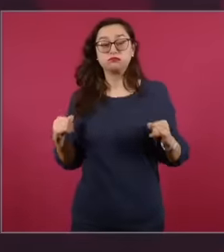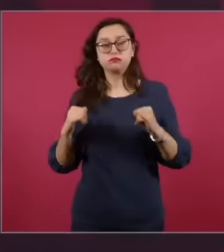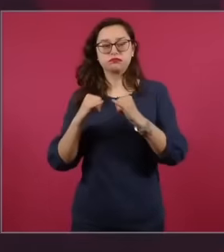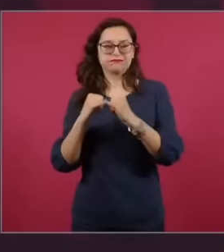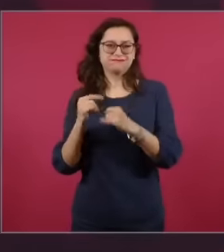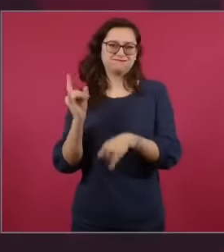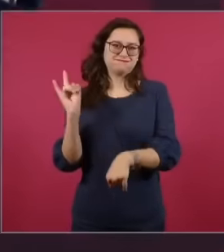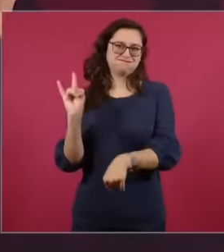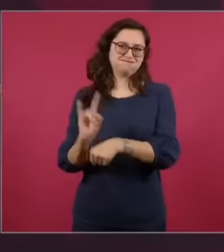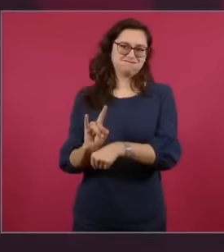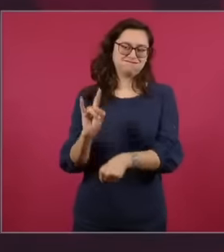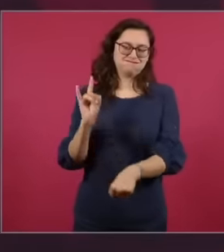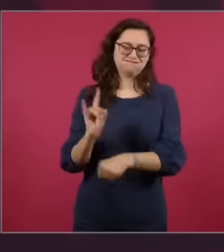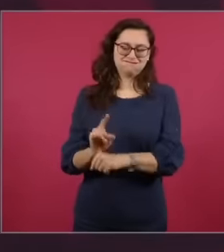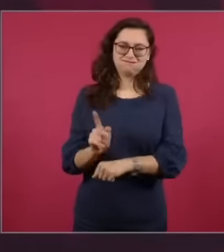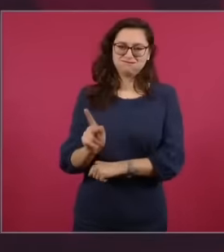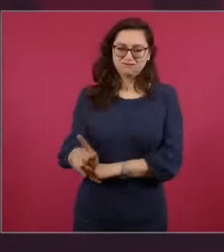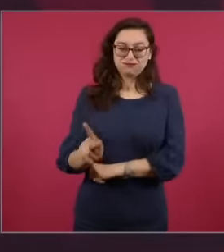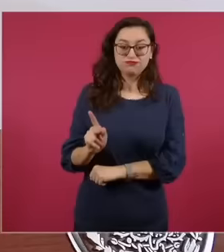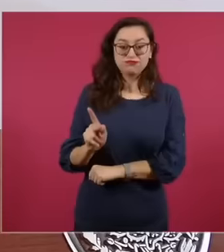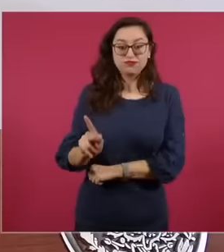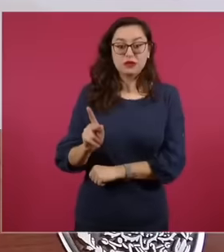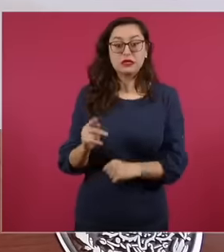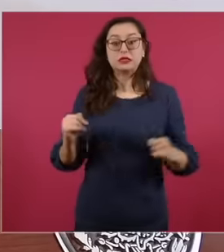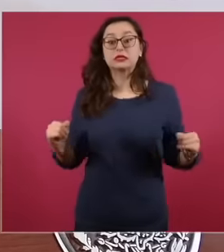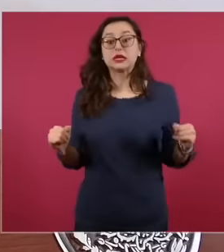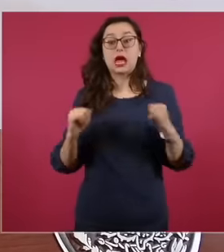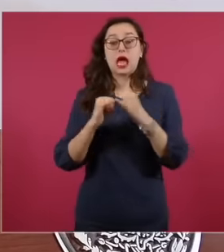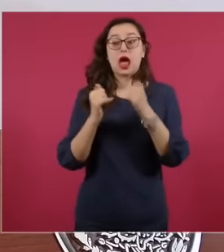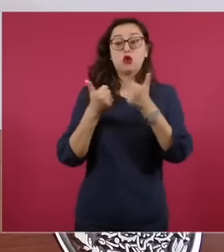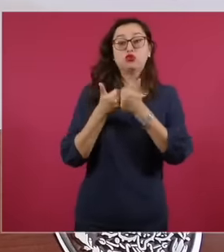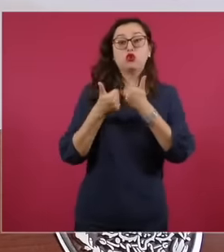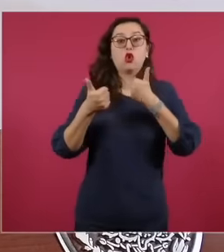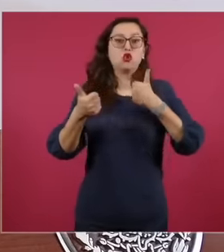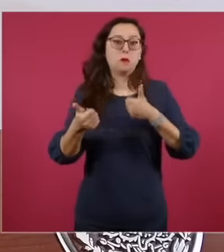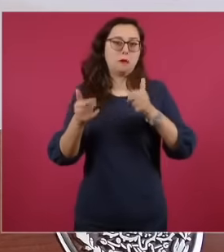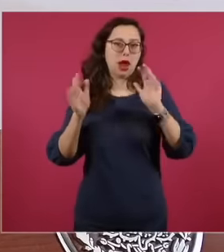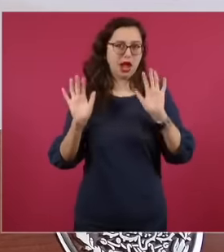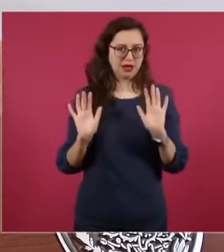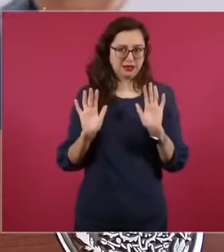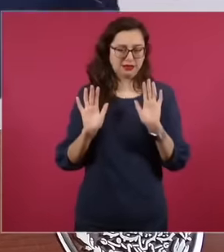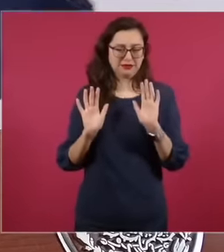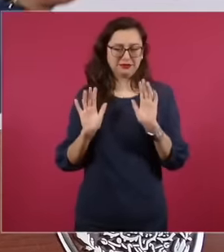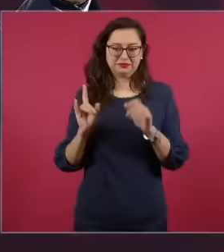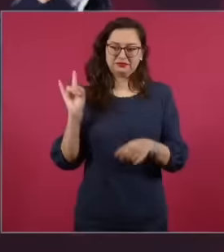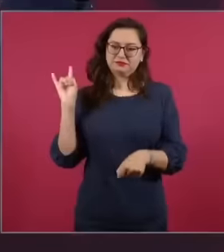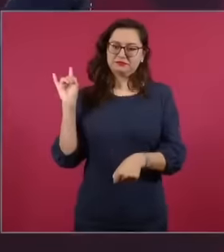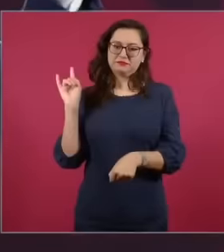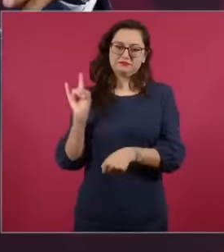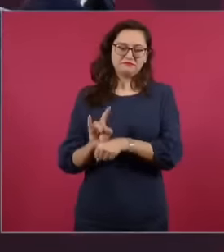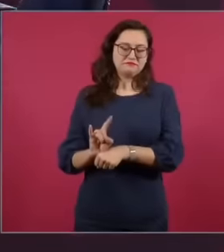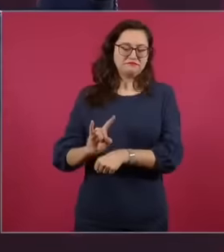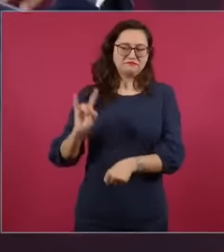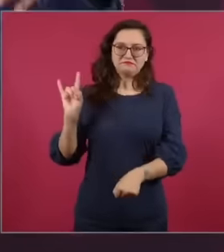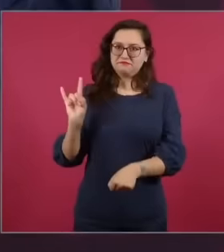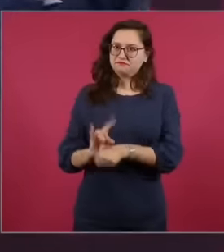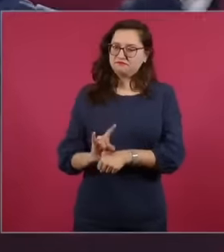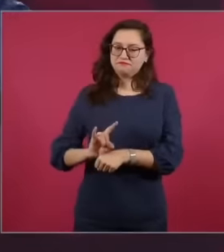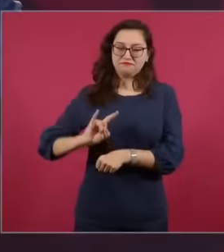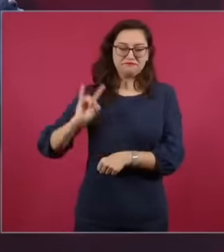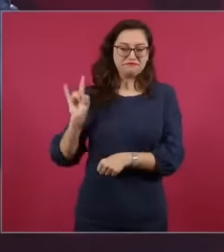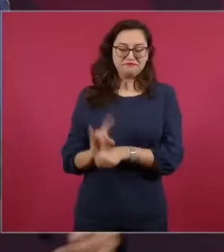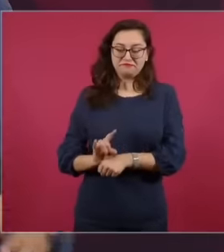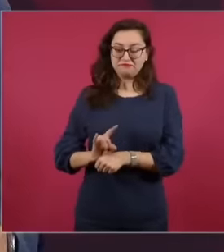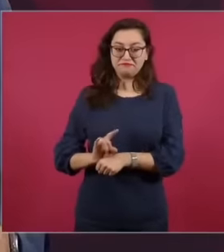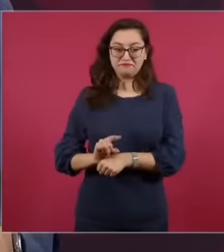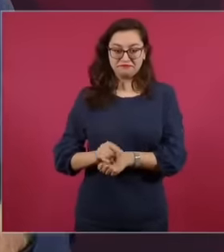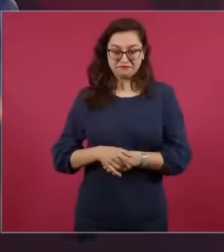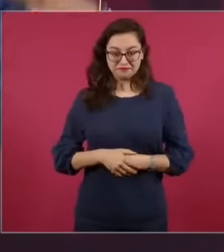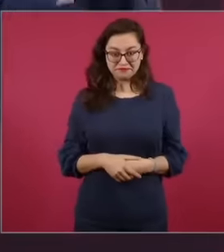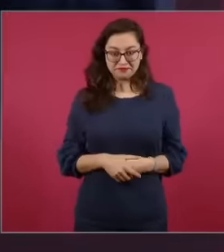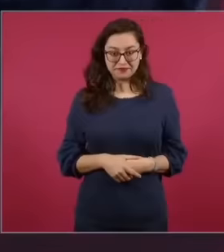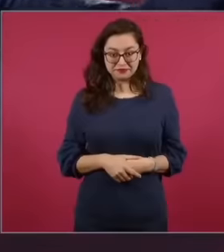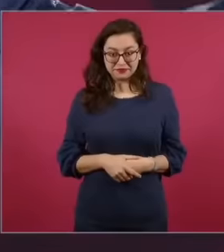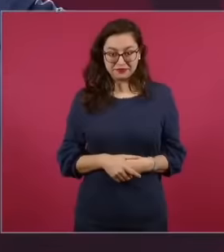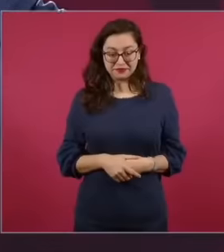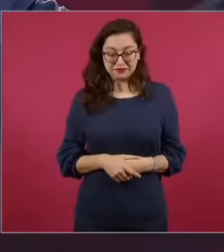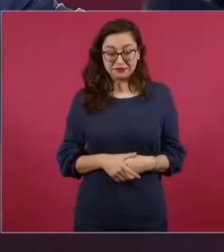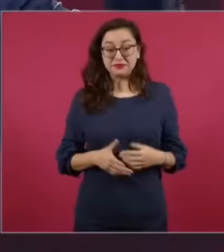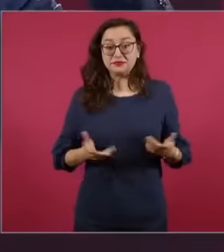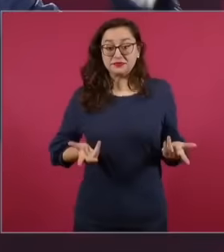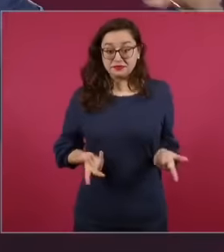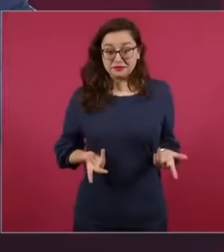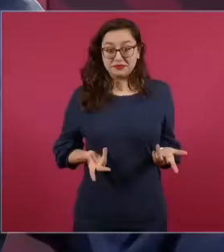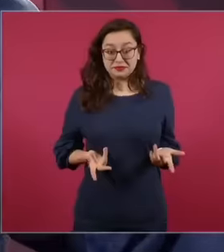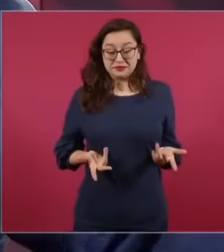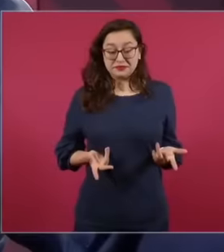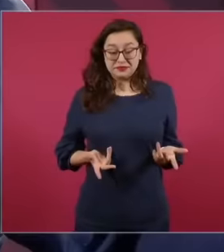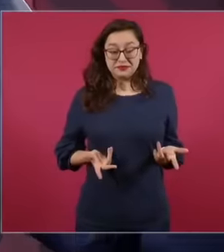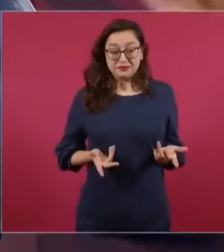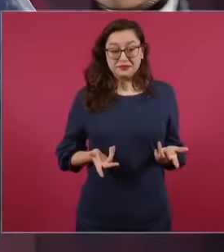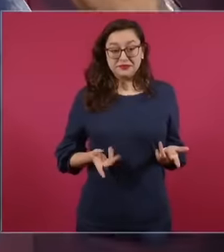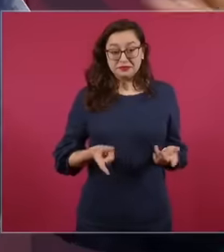screen parapet, even legislation was even passed to create the